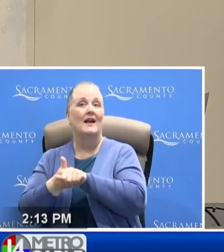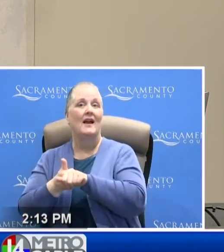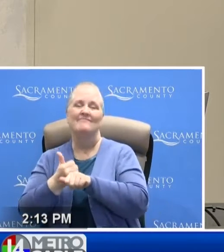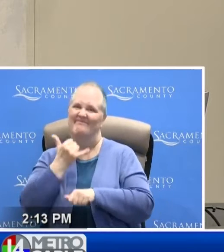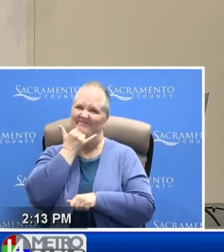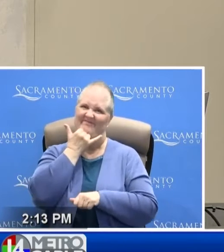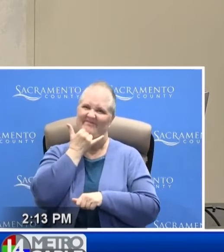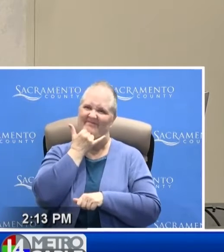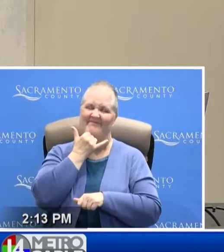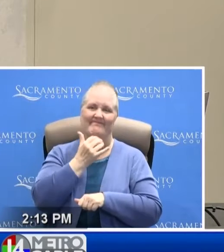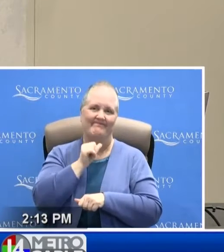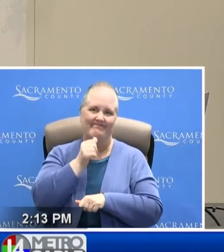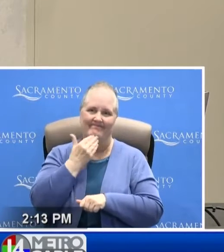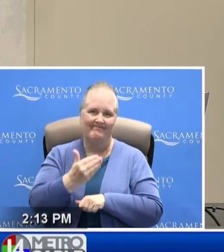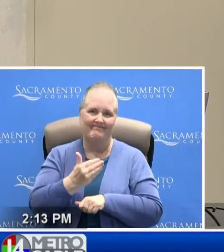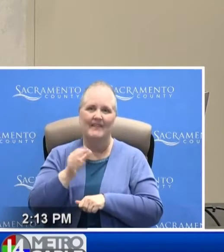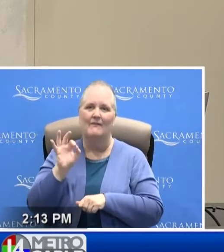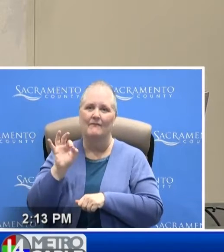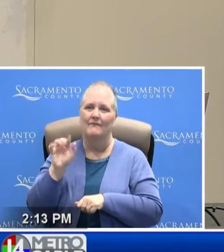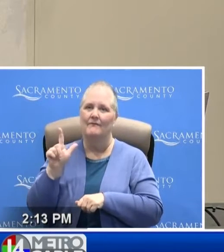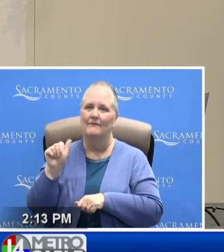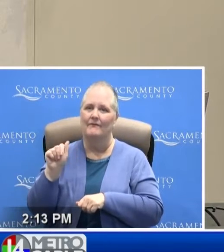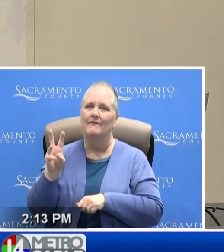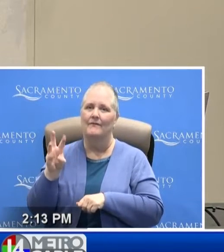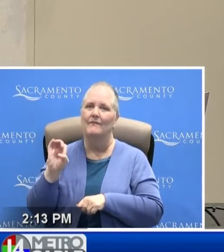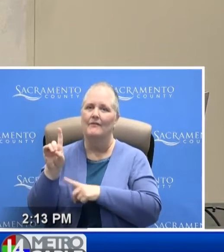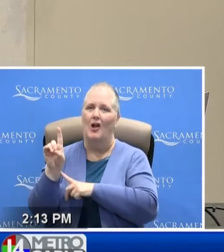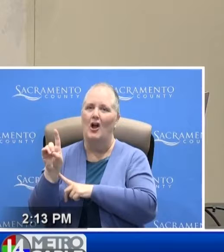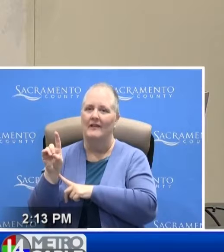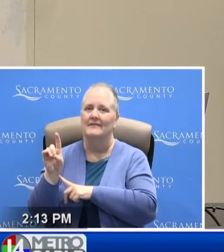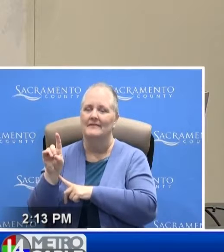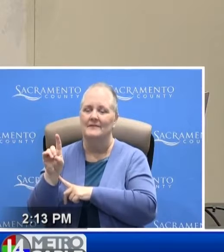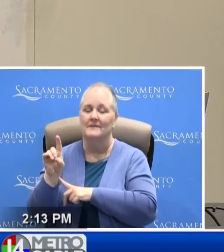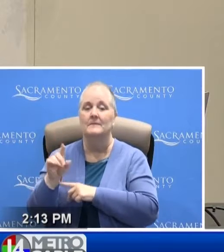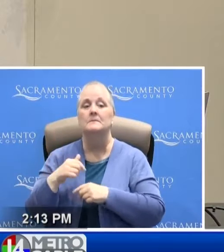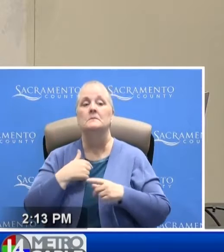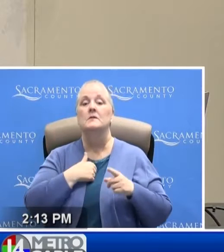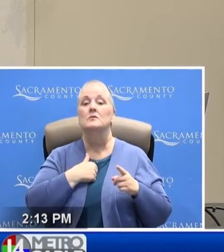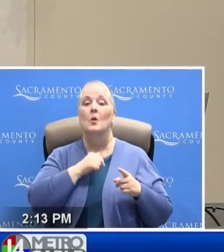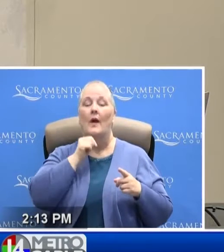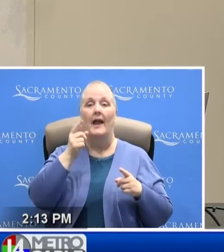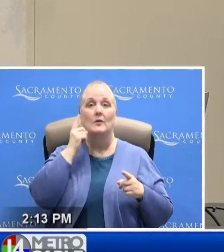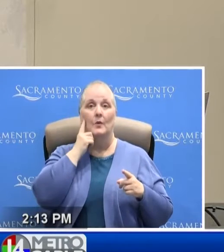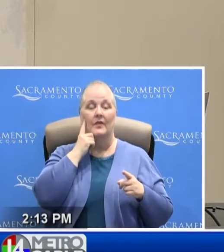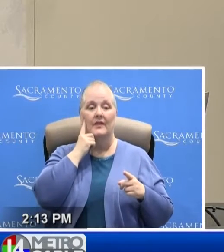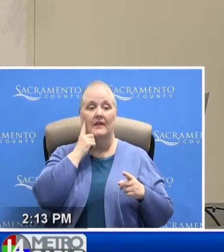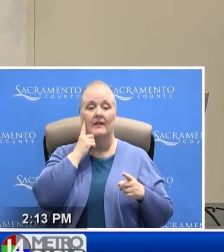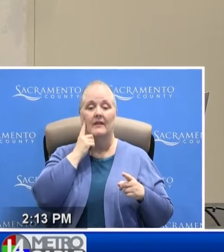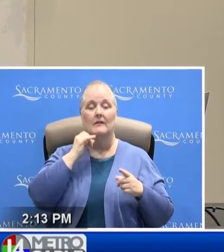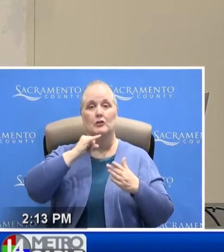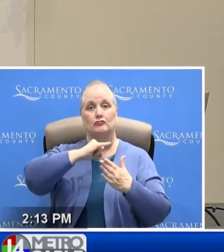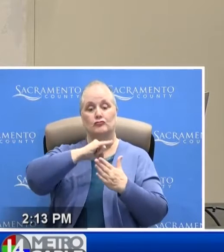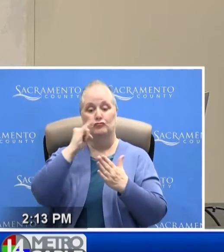But so I will just say that I don't think that drawing the districts